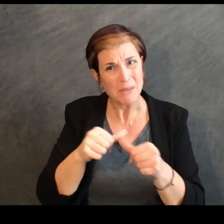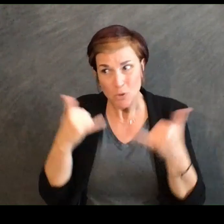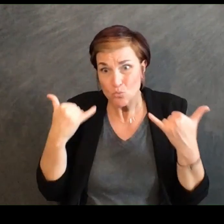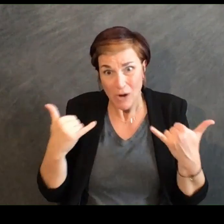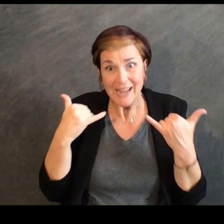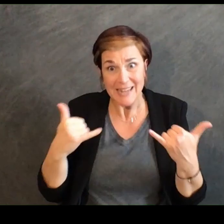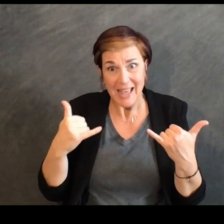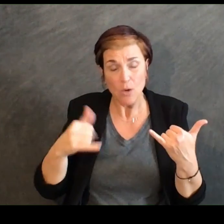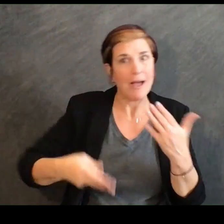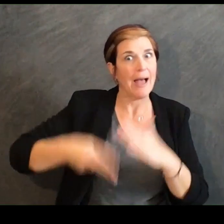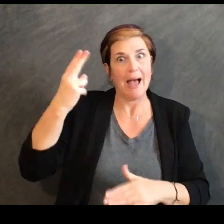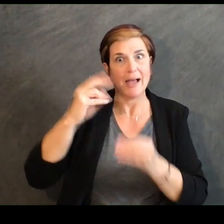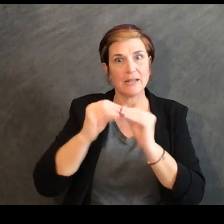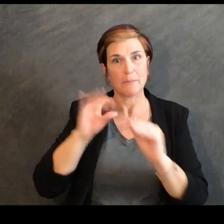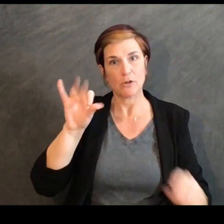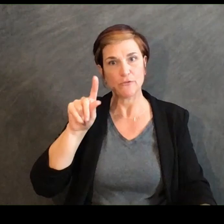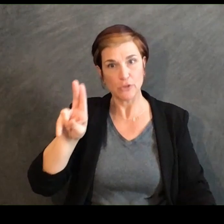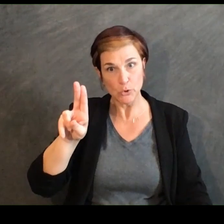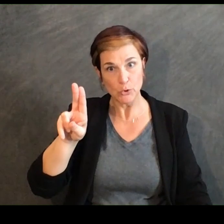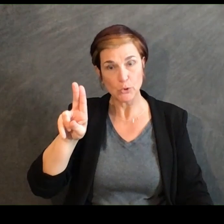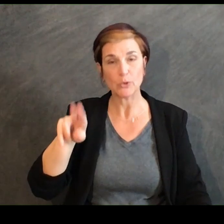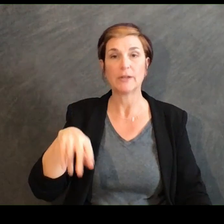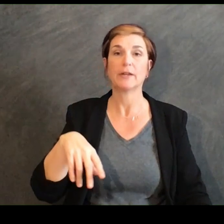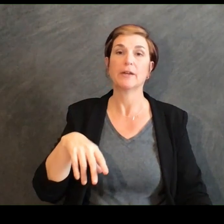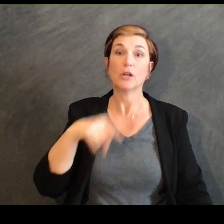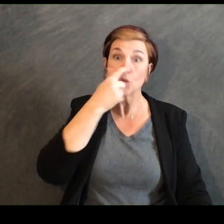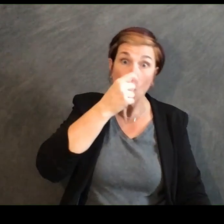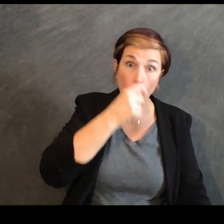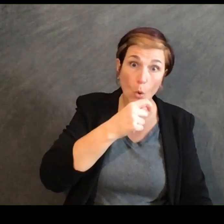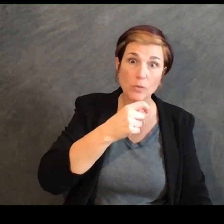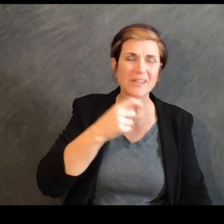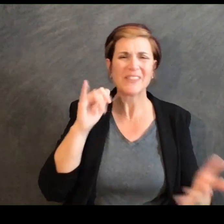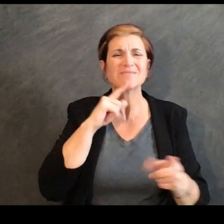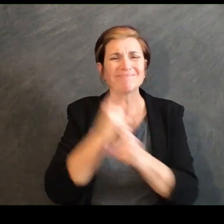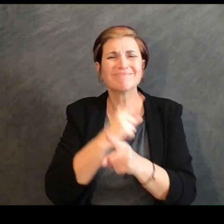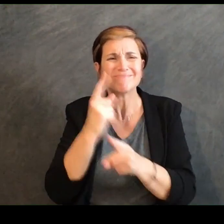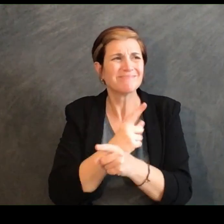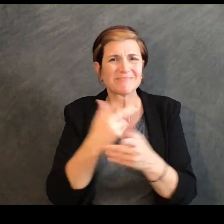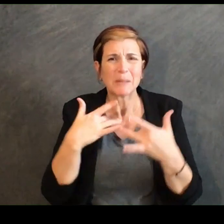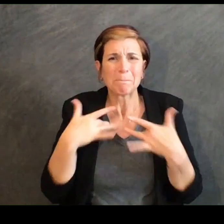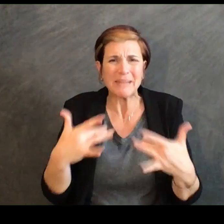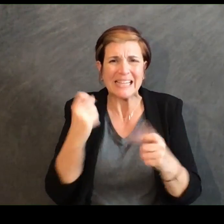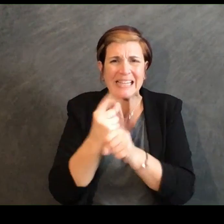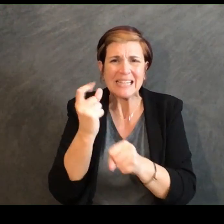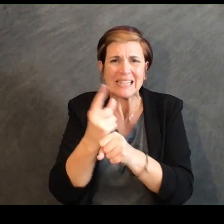other respiratory diseases that we get every day in LabCorp inquests early data